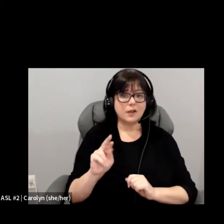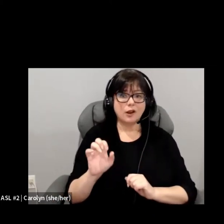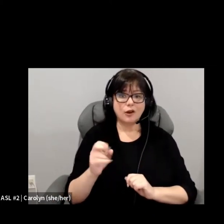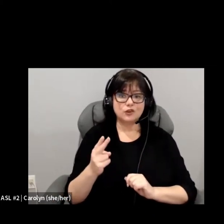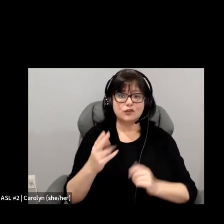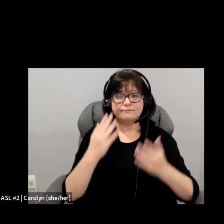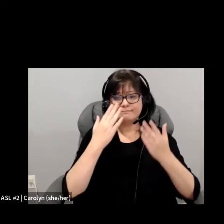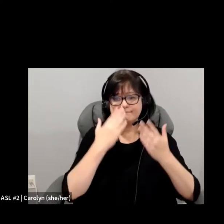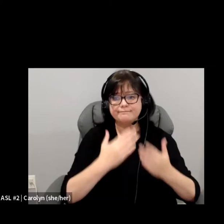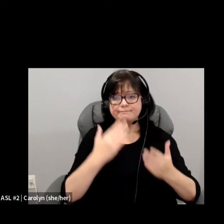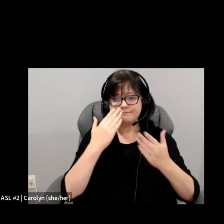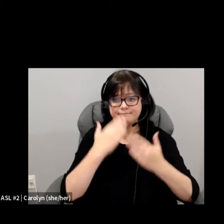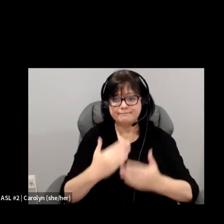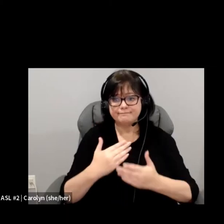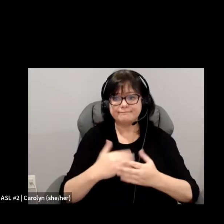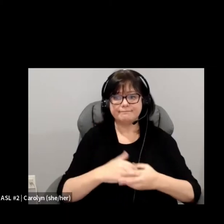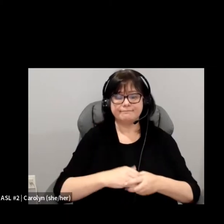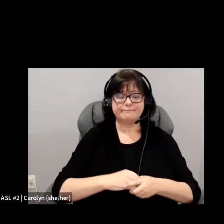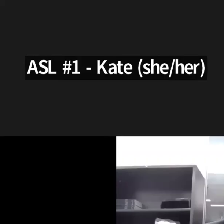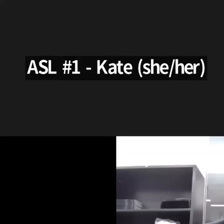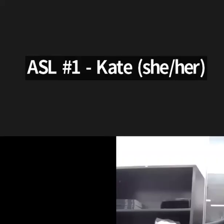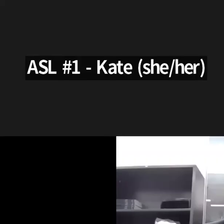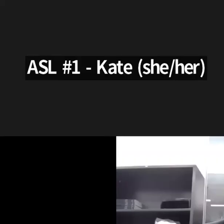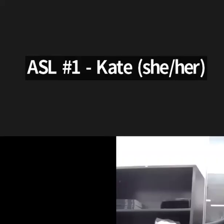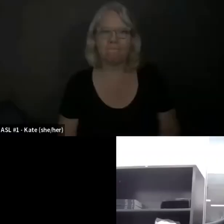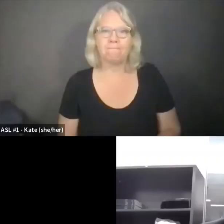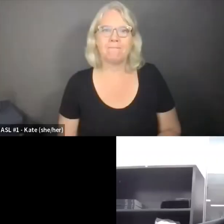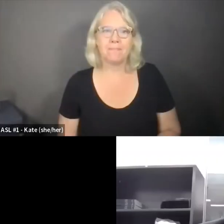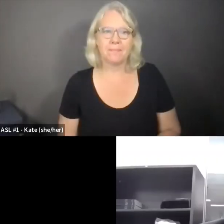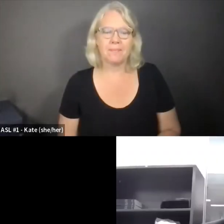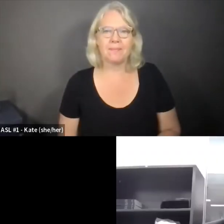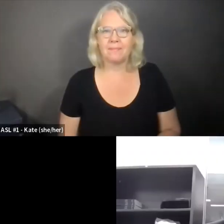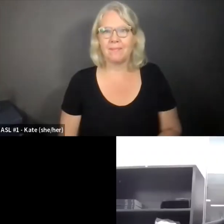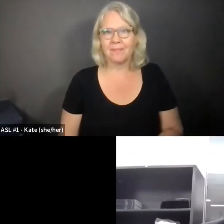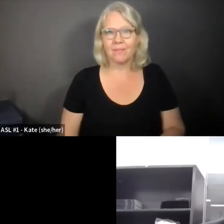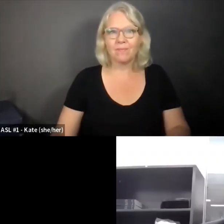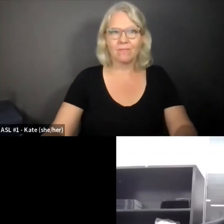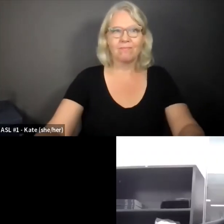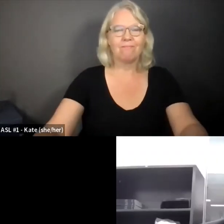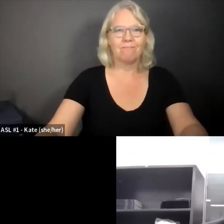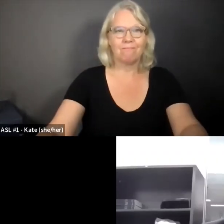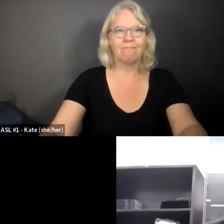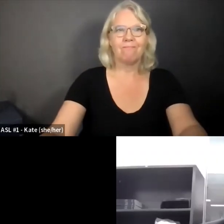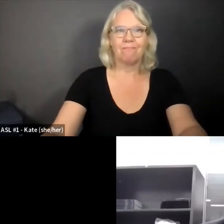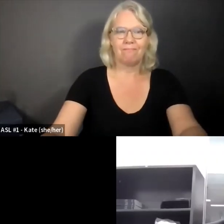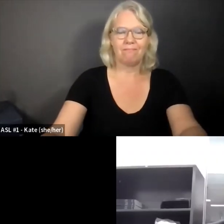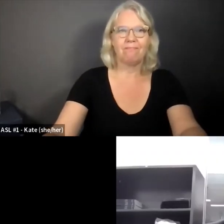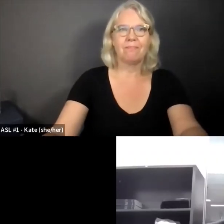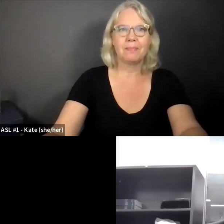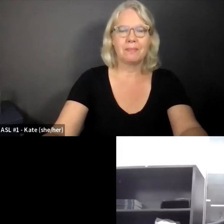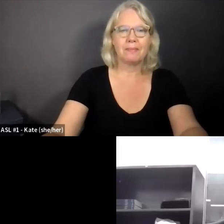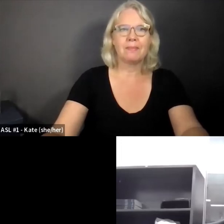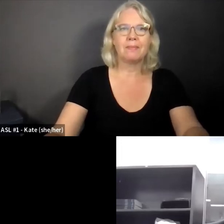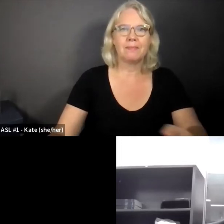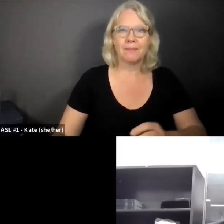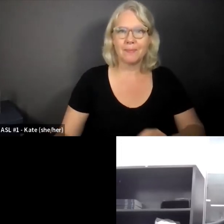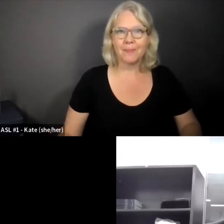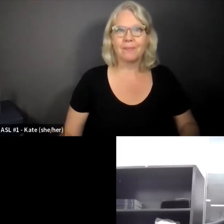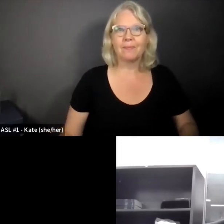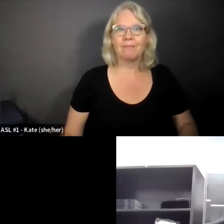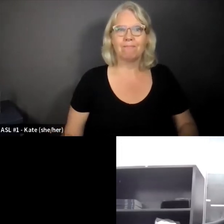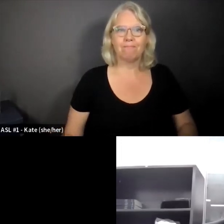IT'S IMPOSSIBLE TO ENCAPSULATE OUR GRATITUDE.